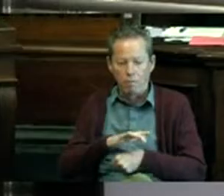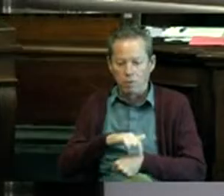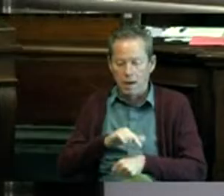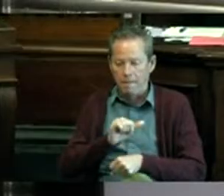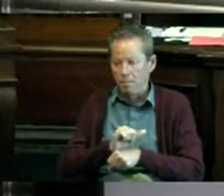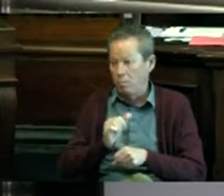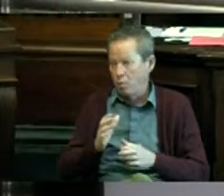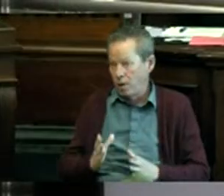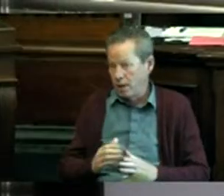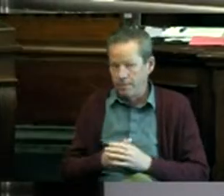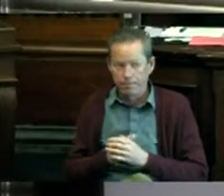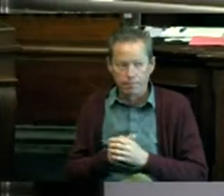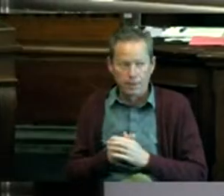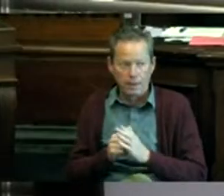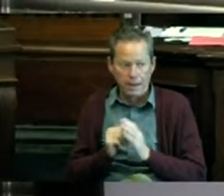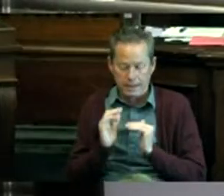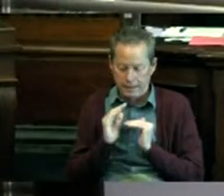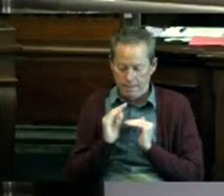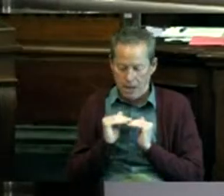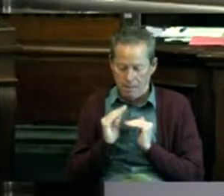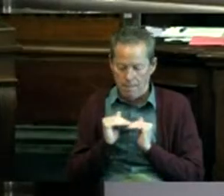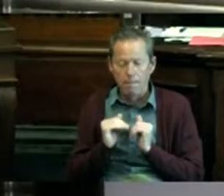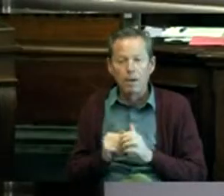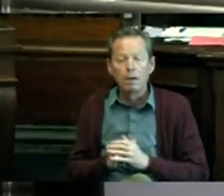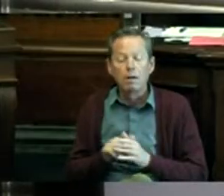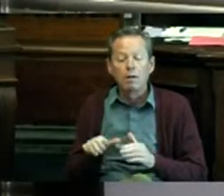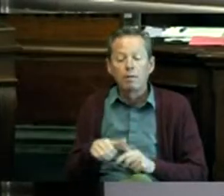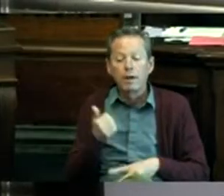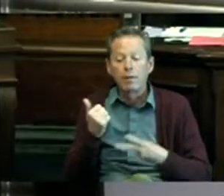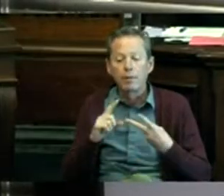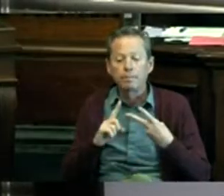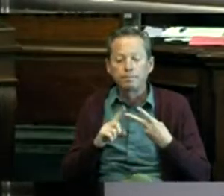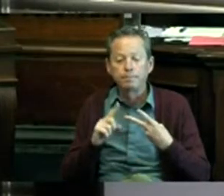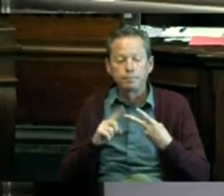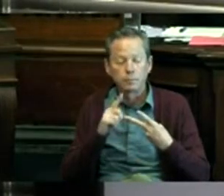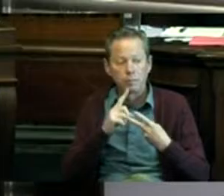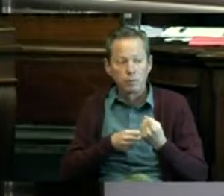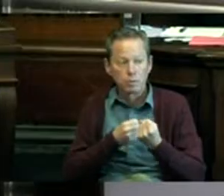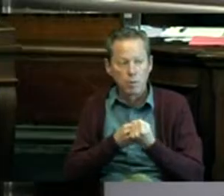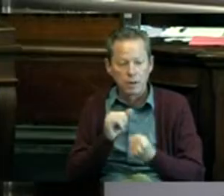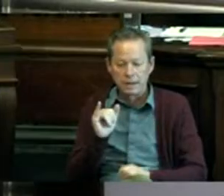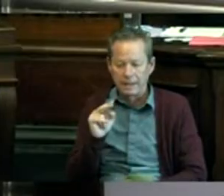understand that it saves 40 hours a week. That's one full